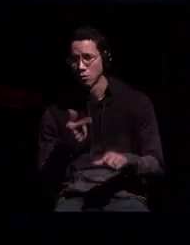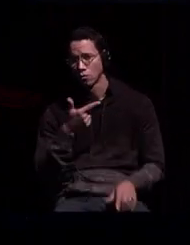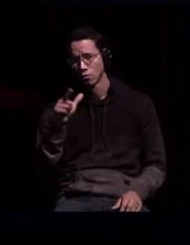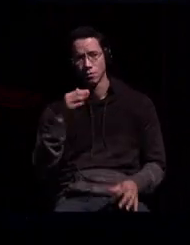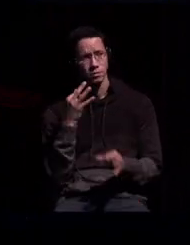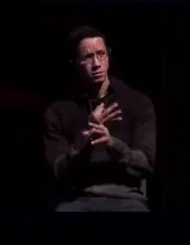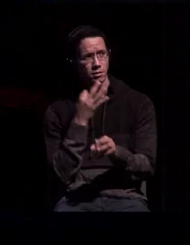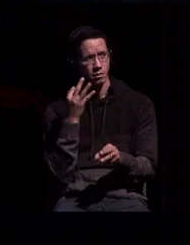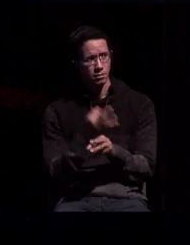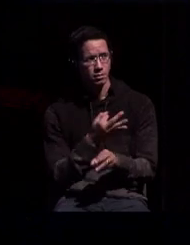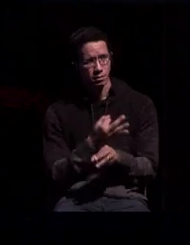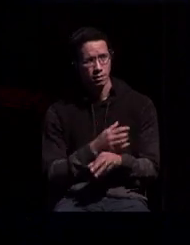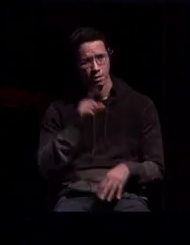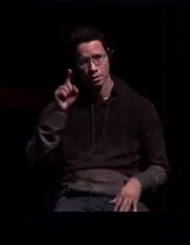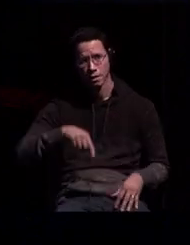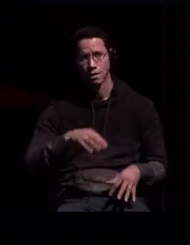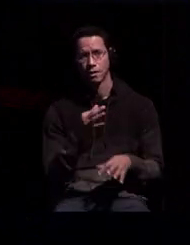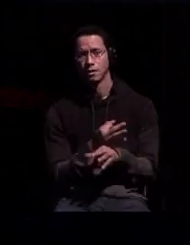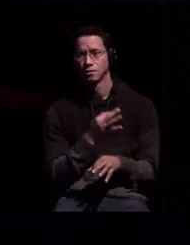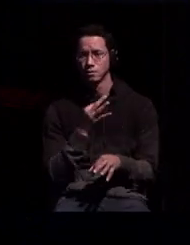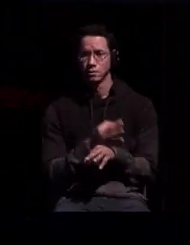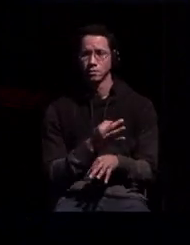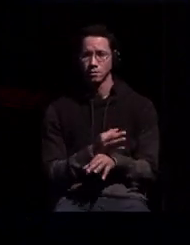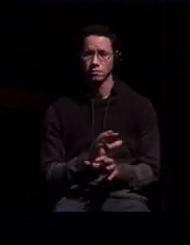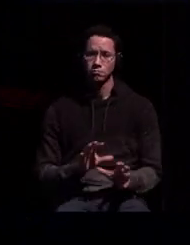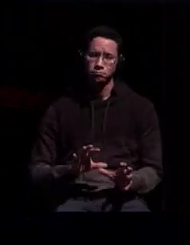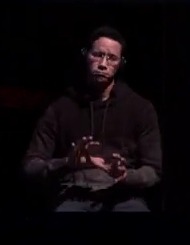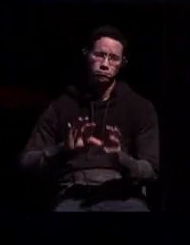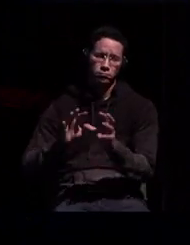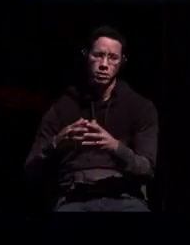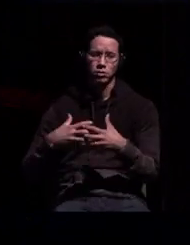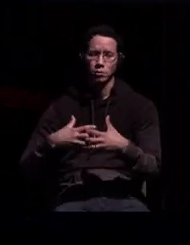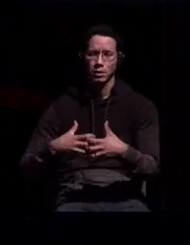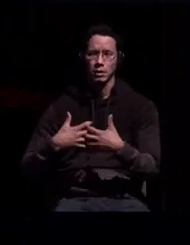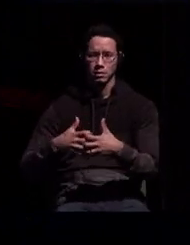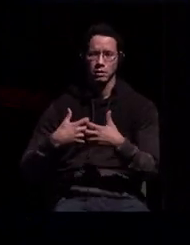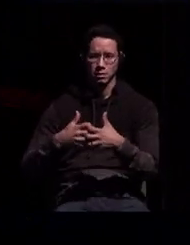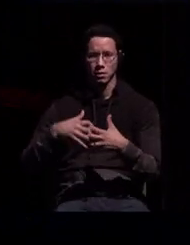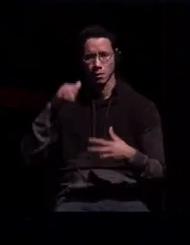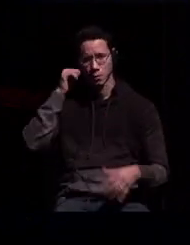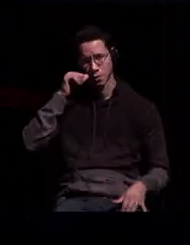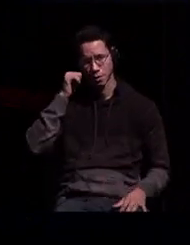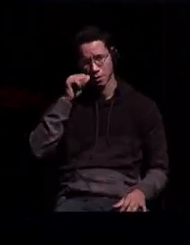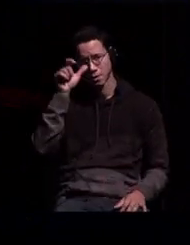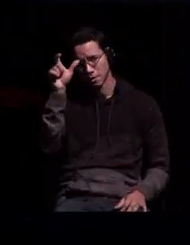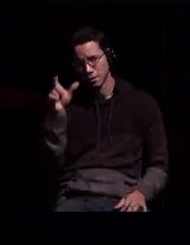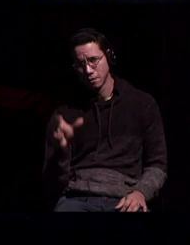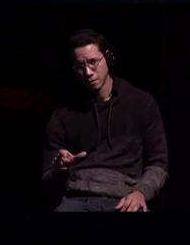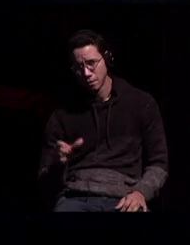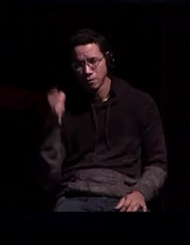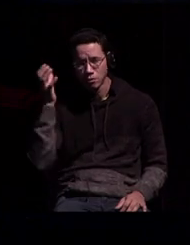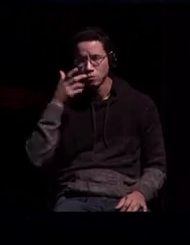of the instrumentalization of women. I say that I care about the gender perspective,